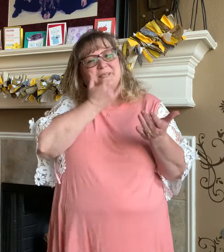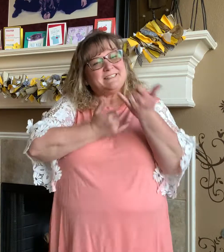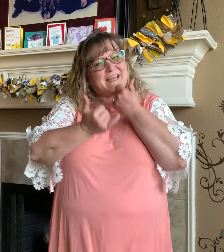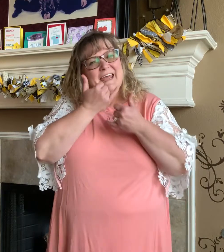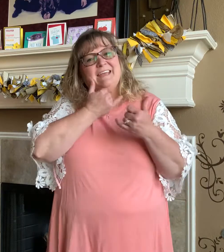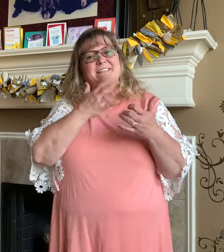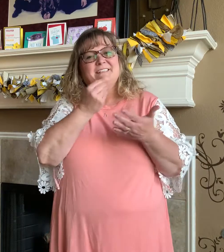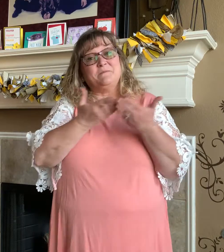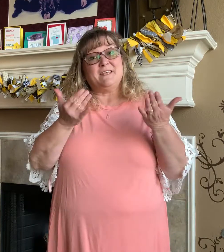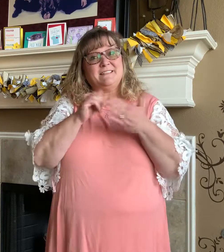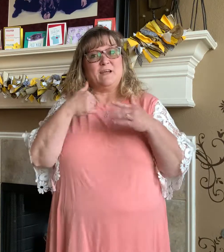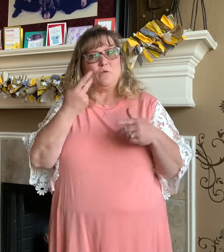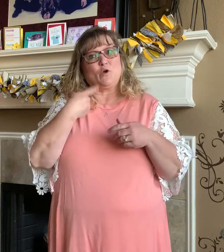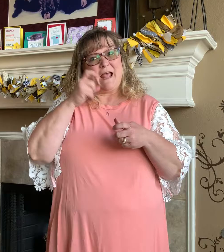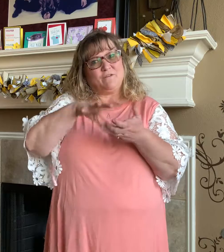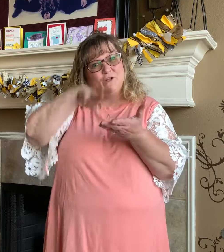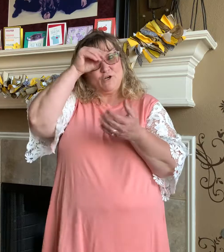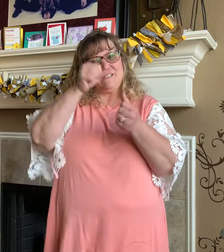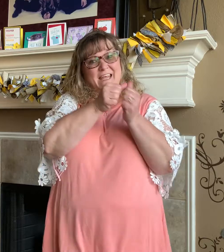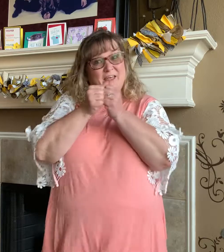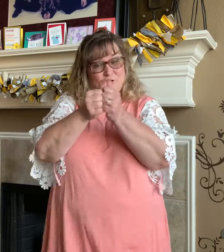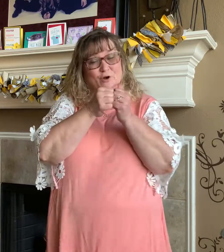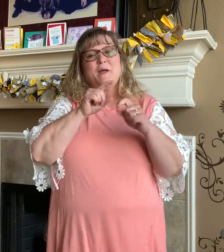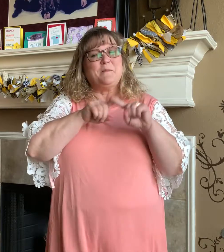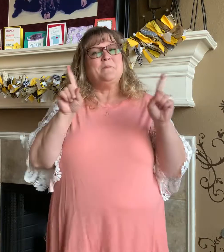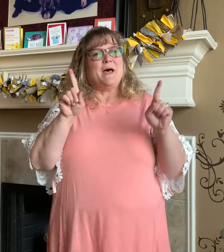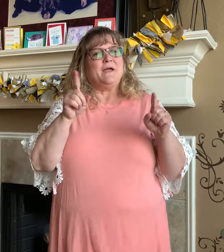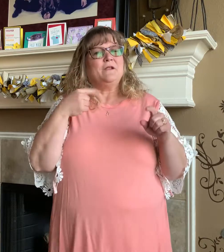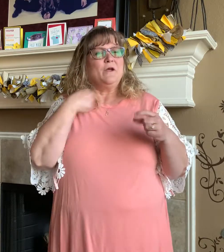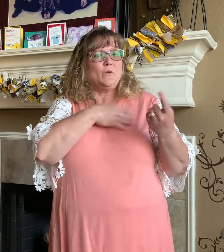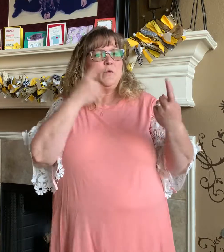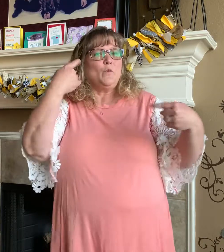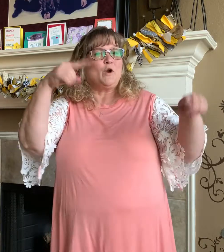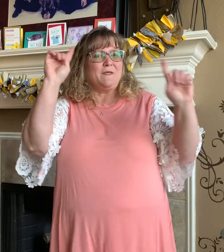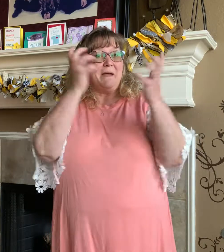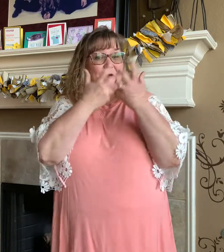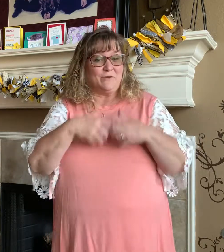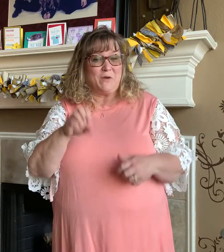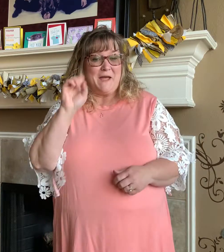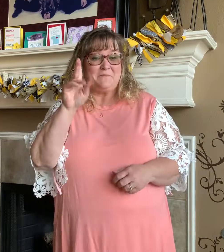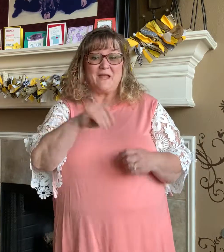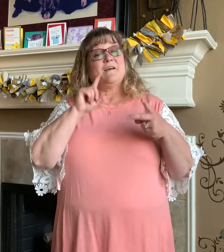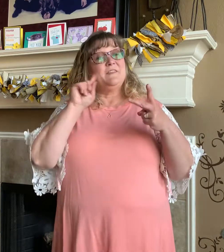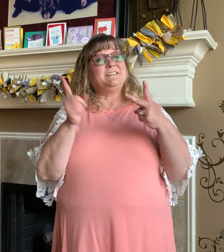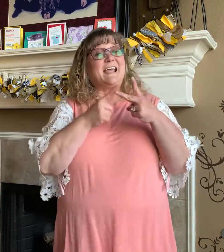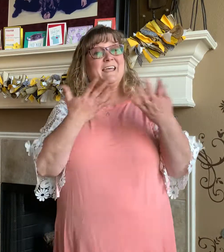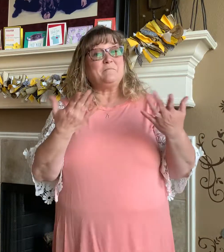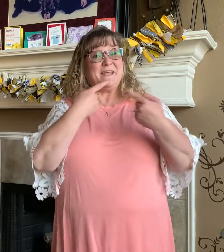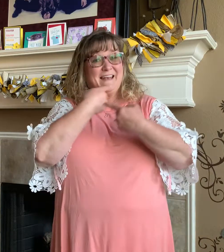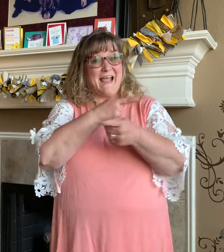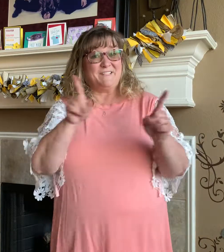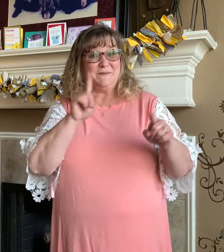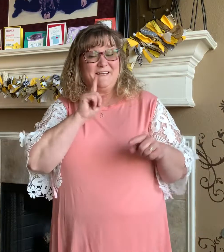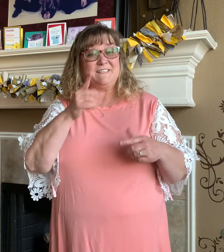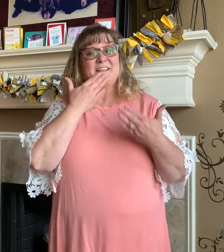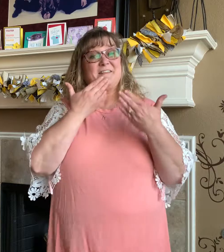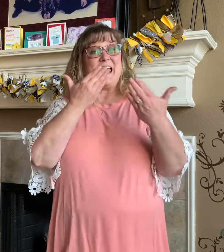mistakes and some things that we're gonna have to learn together but we'll work them out okay the second big announcement is to thank